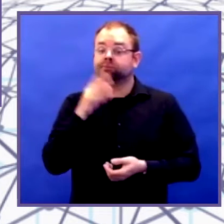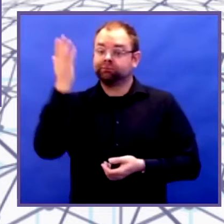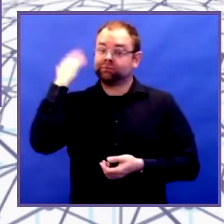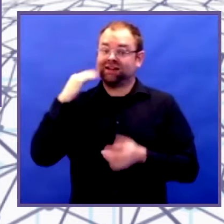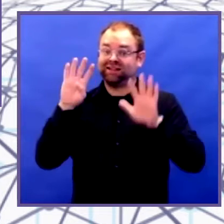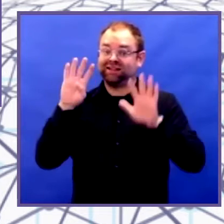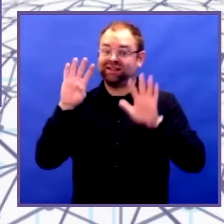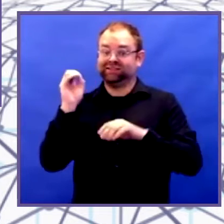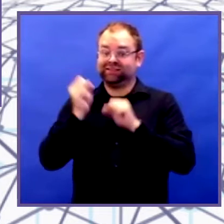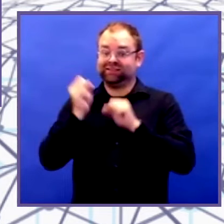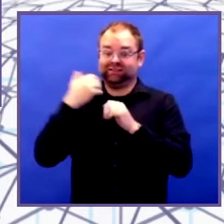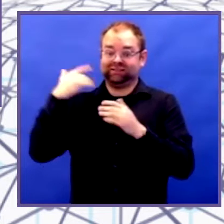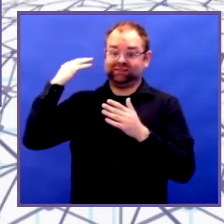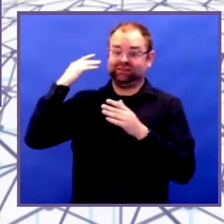technology services.